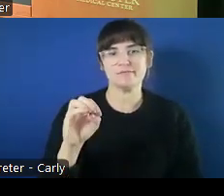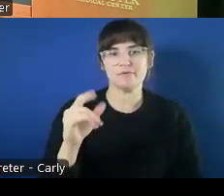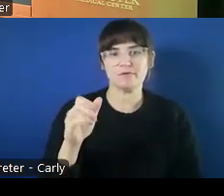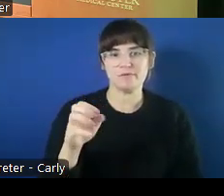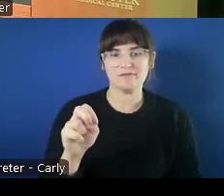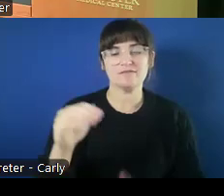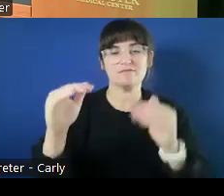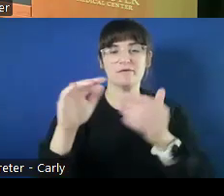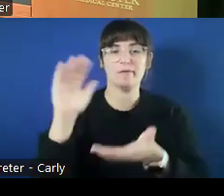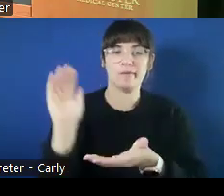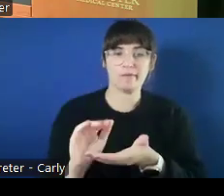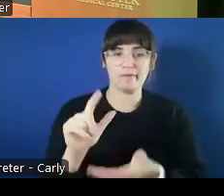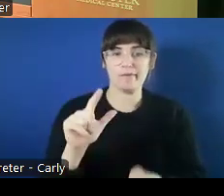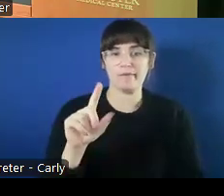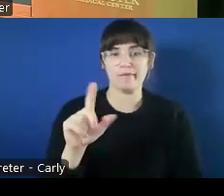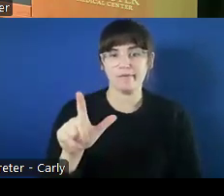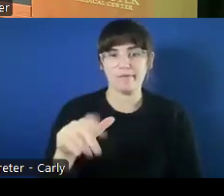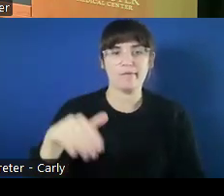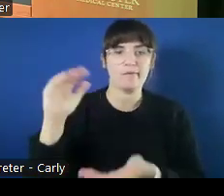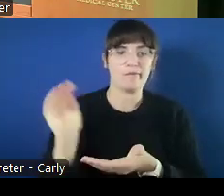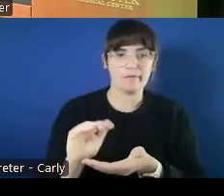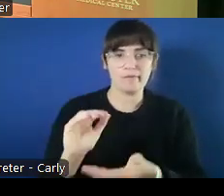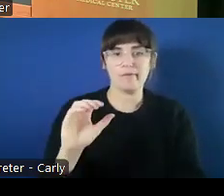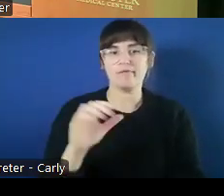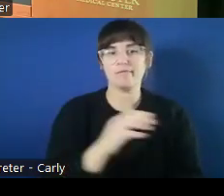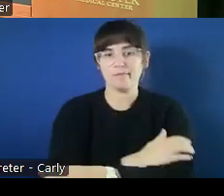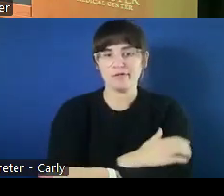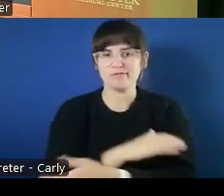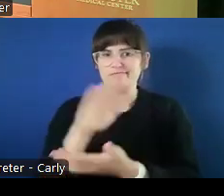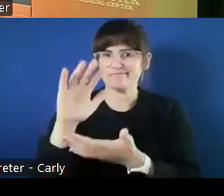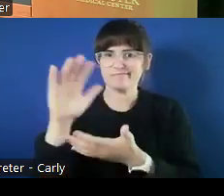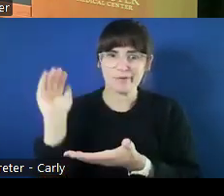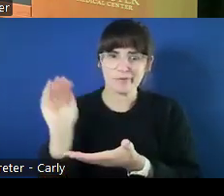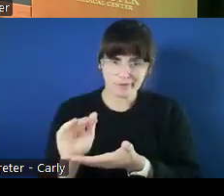uh and also reduce depressive symptoms at kind of a medium to largesized uh effect which is